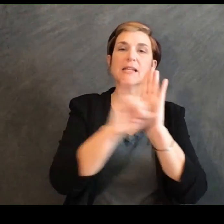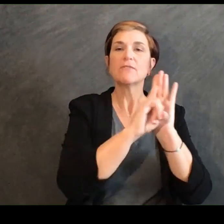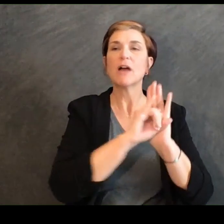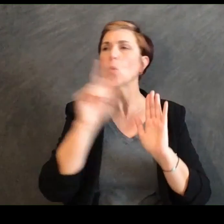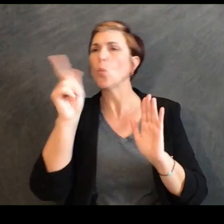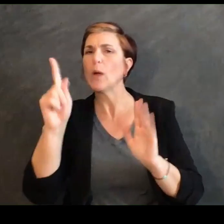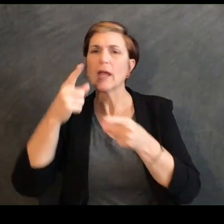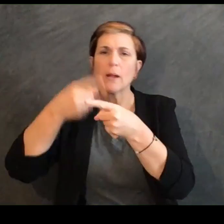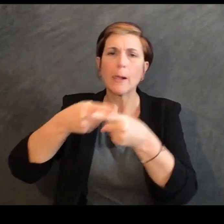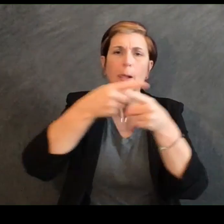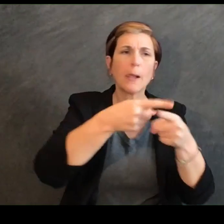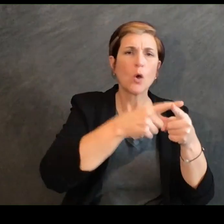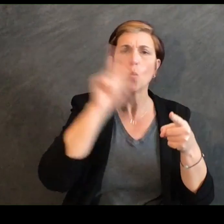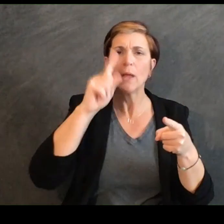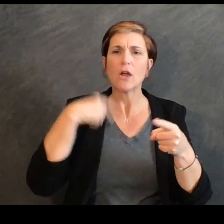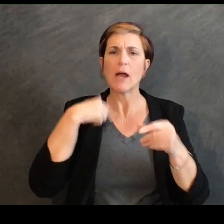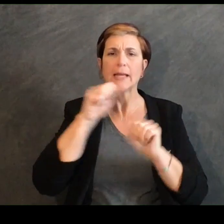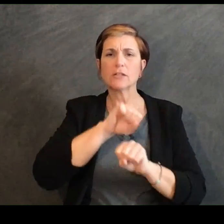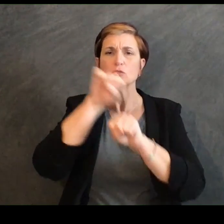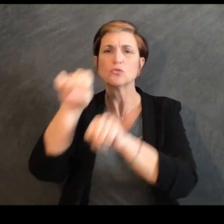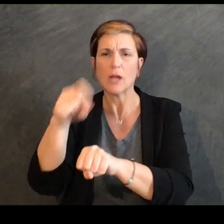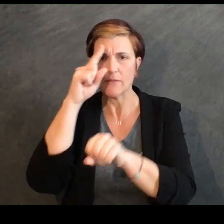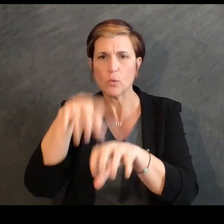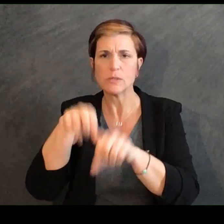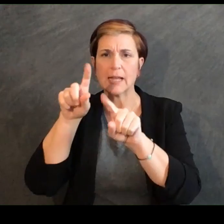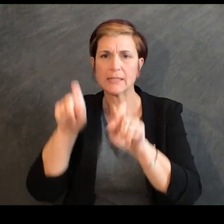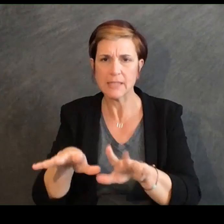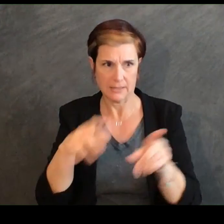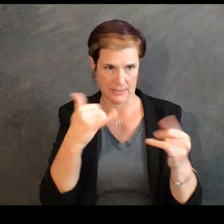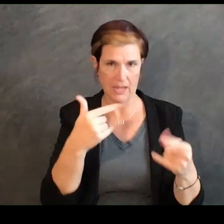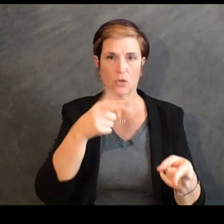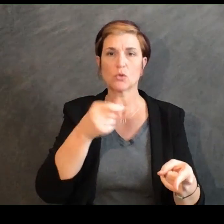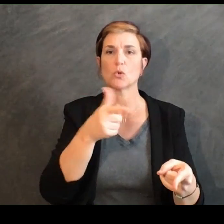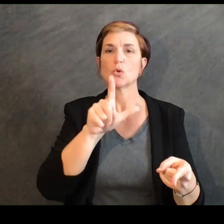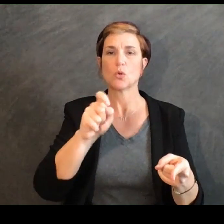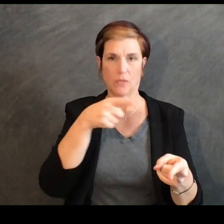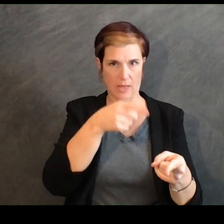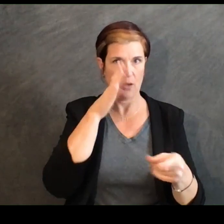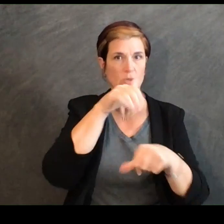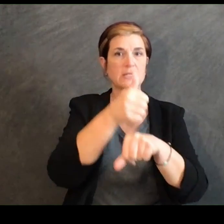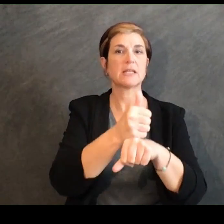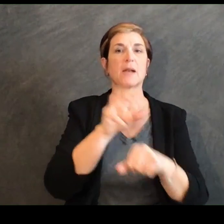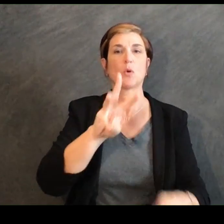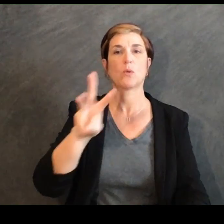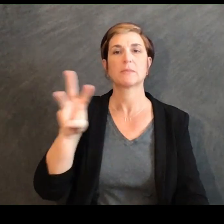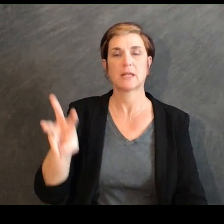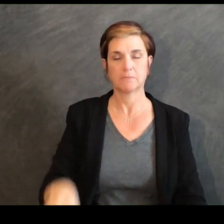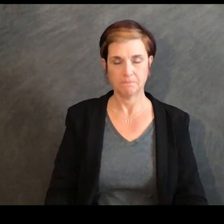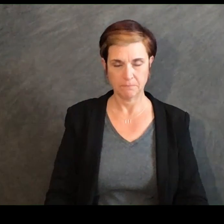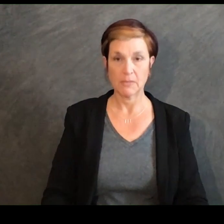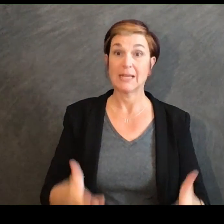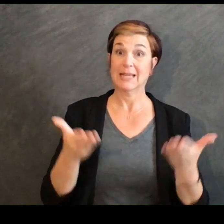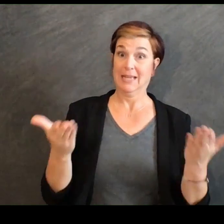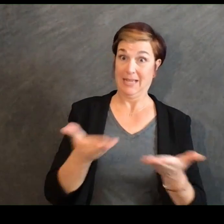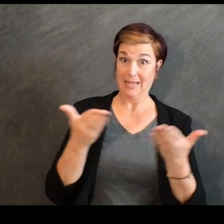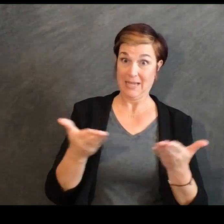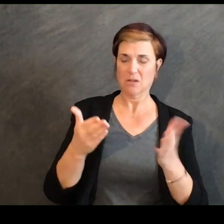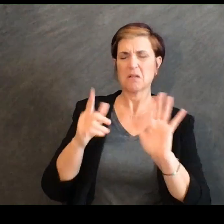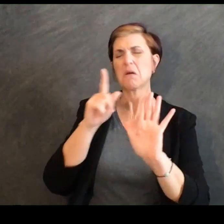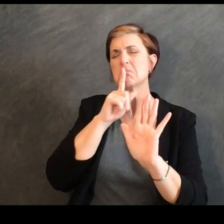locations behind us by the way we cover the this country in large parts of the world by the way we're not going to be talking about the world right now but we